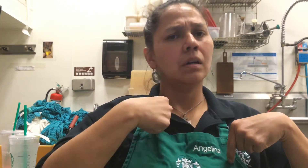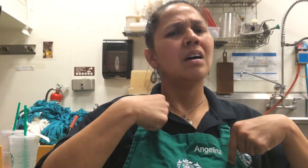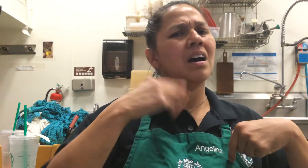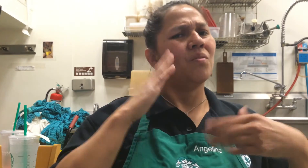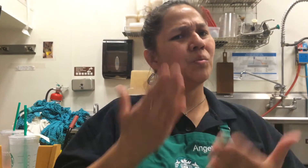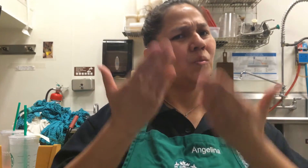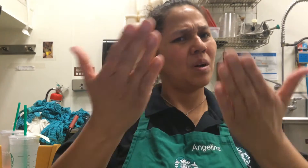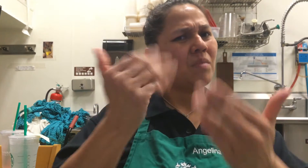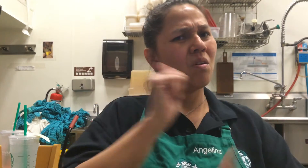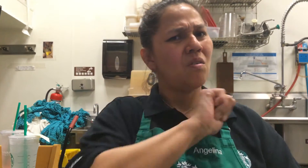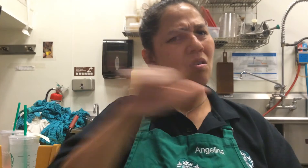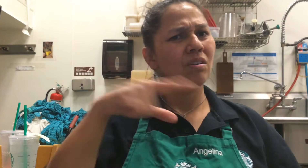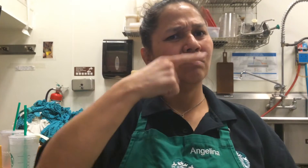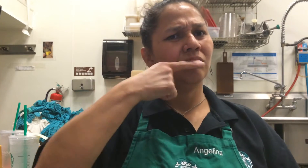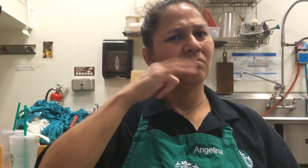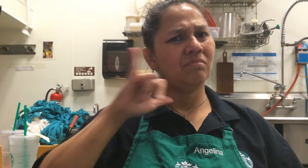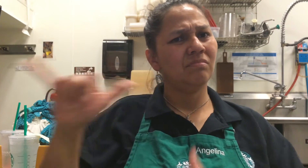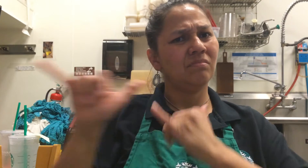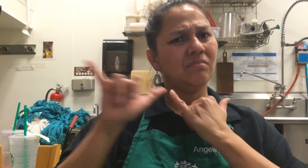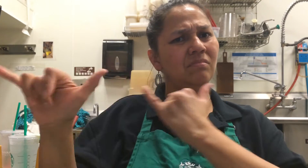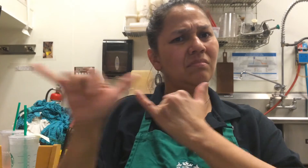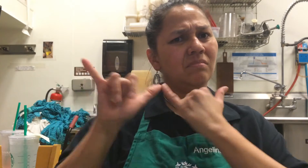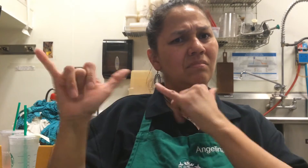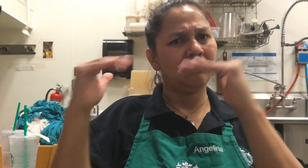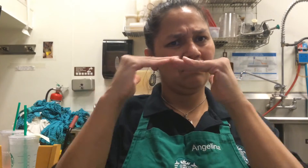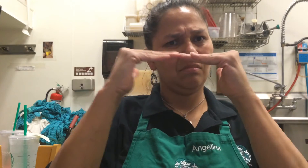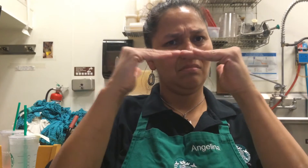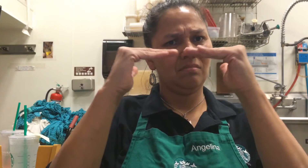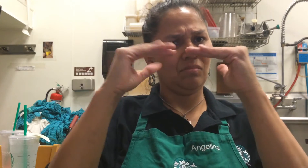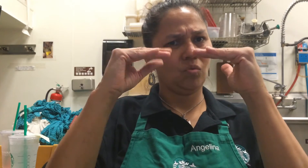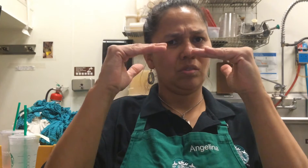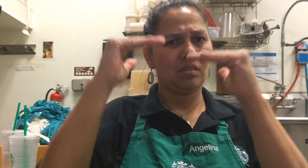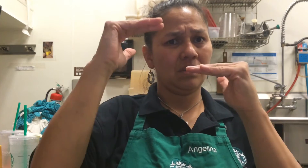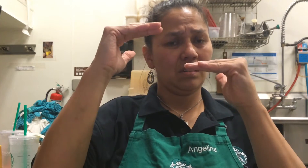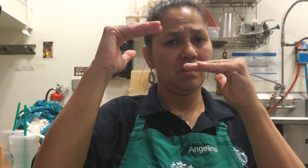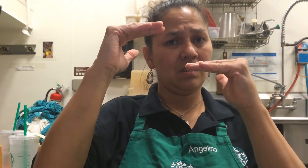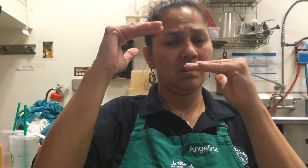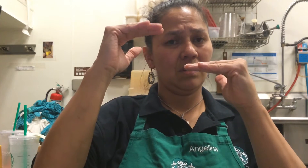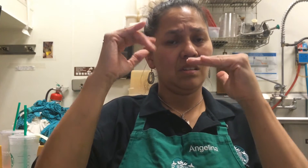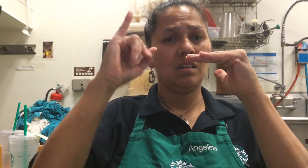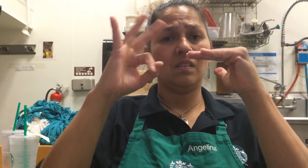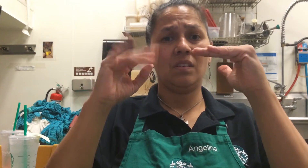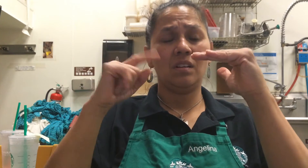I highly recommend that the badge shall be equal as other partners. That way there's no injustice.